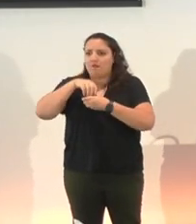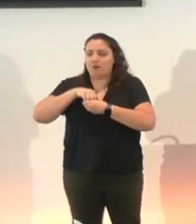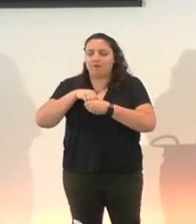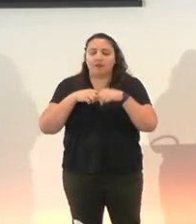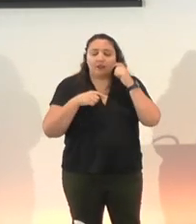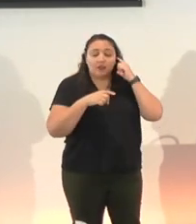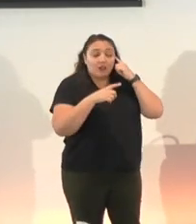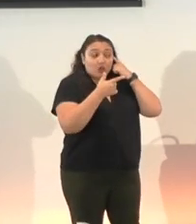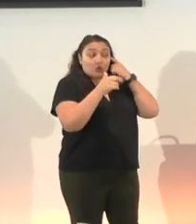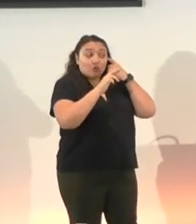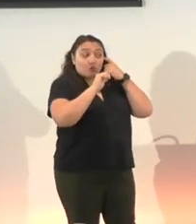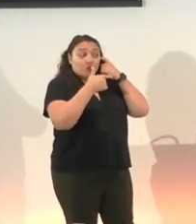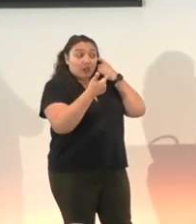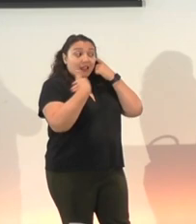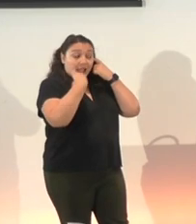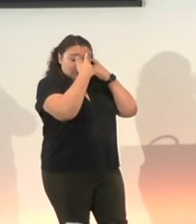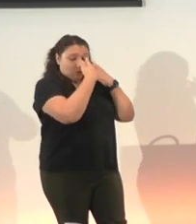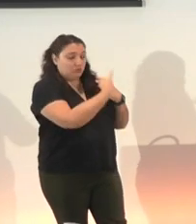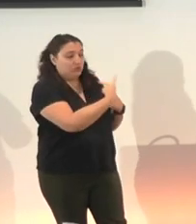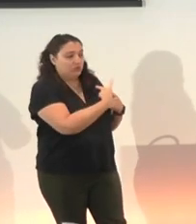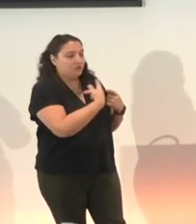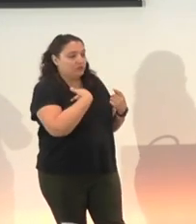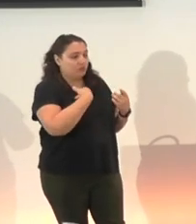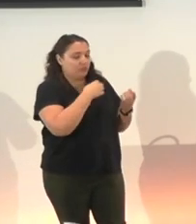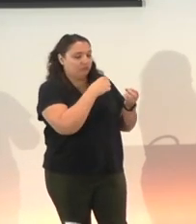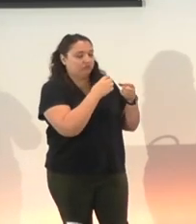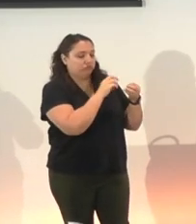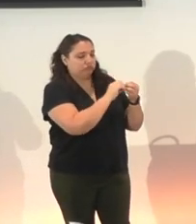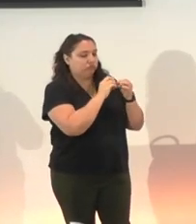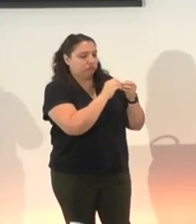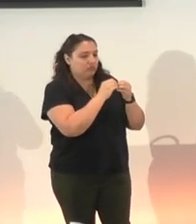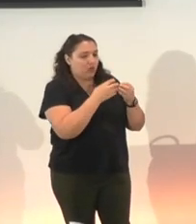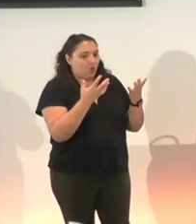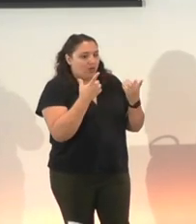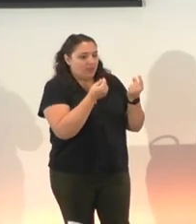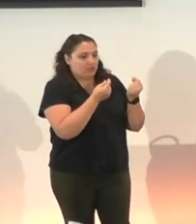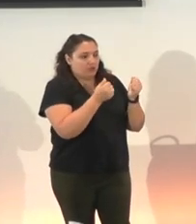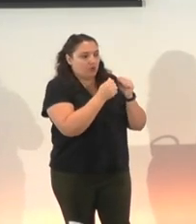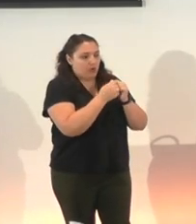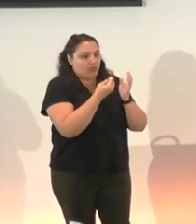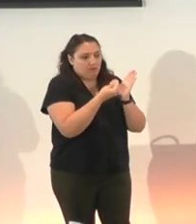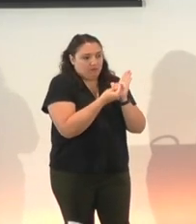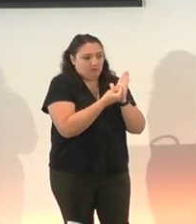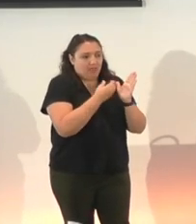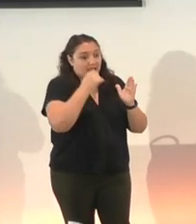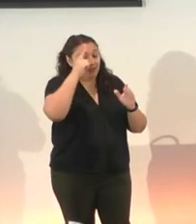what this does to the bottom line, intellectual bottom-line of projects like VERA where people